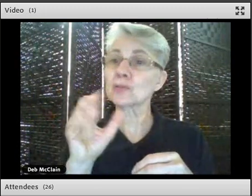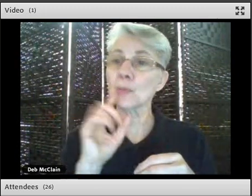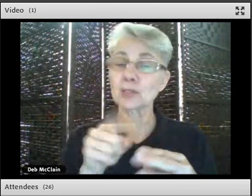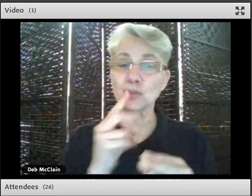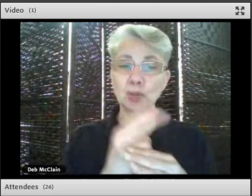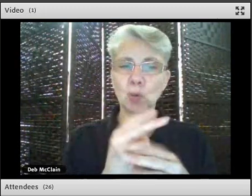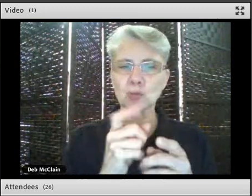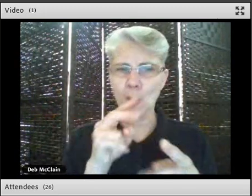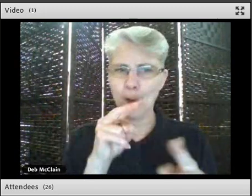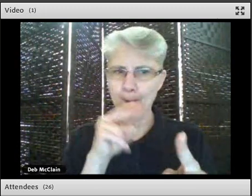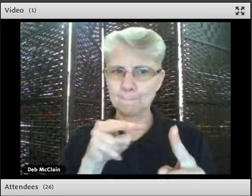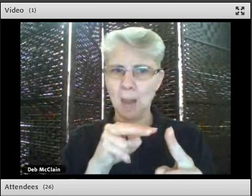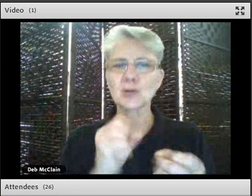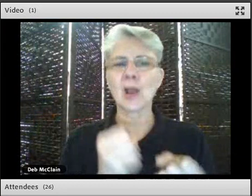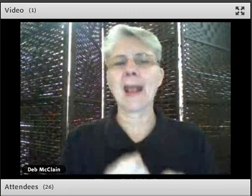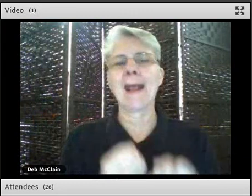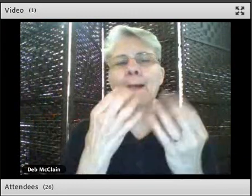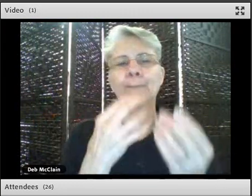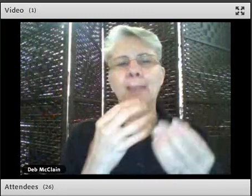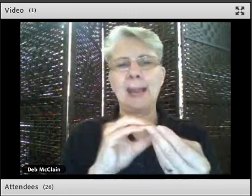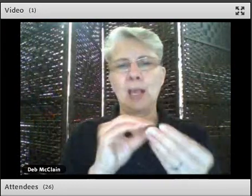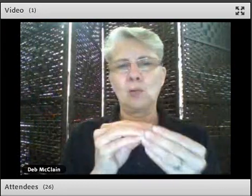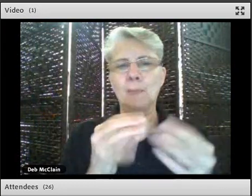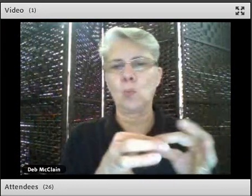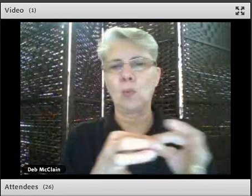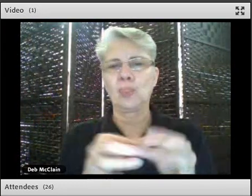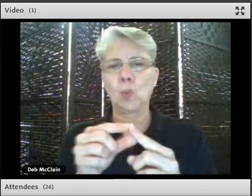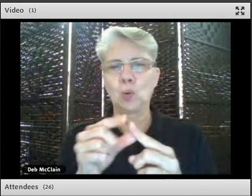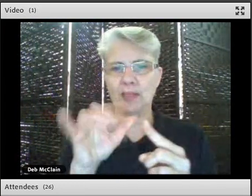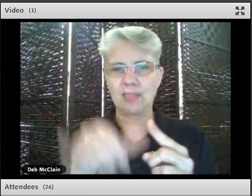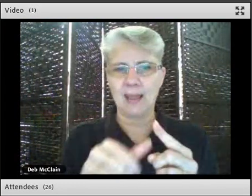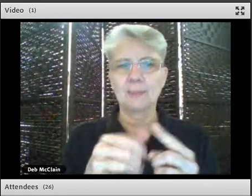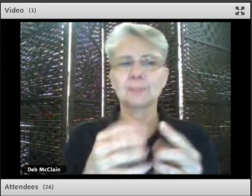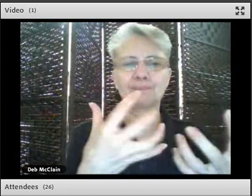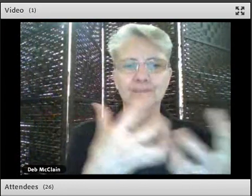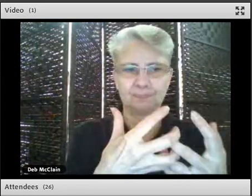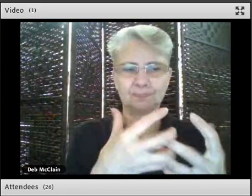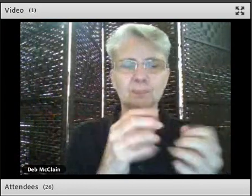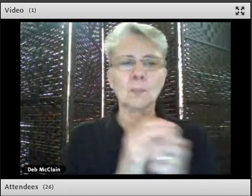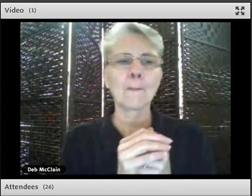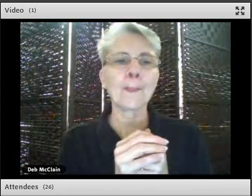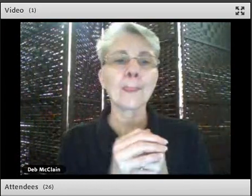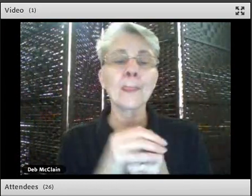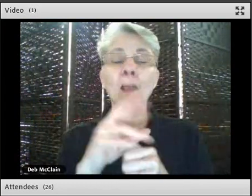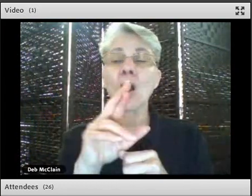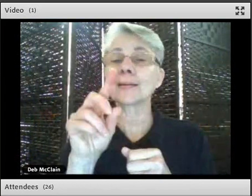So, RDA does allow exceptions. So if it is more important for your users